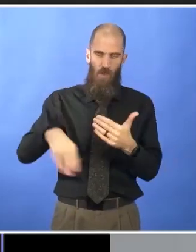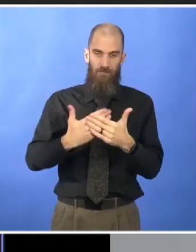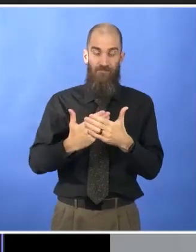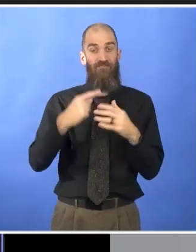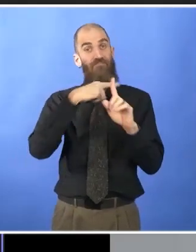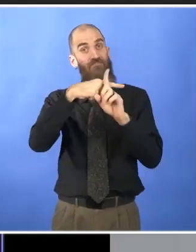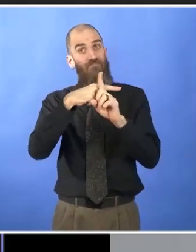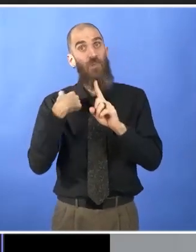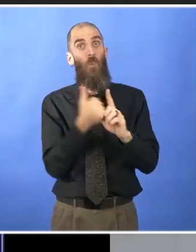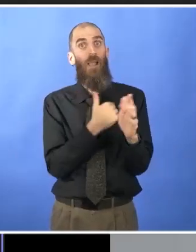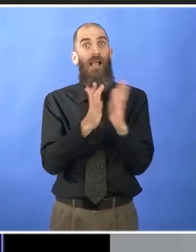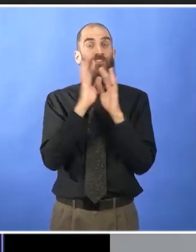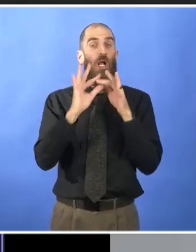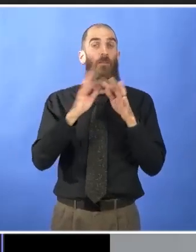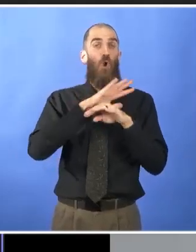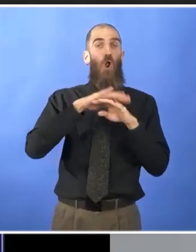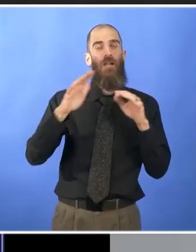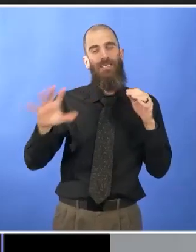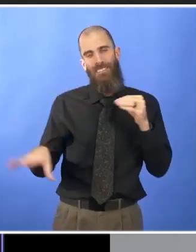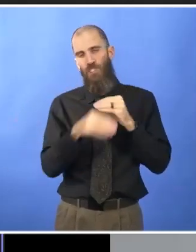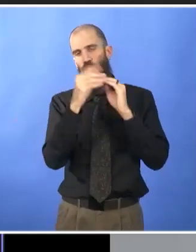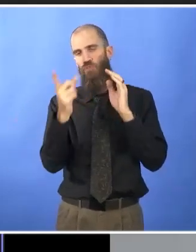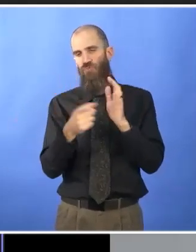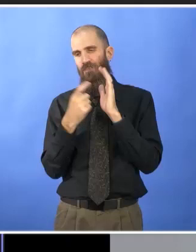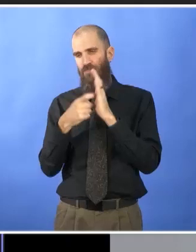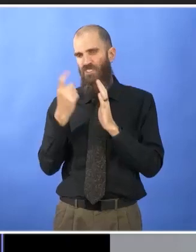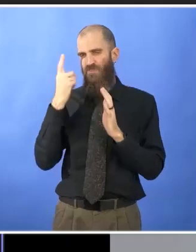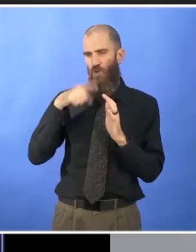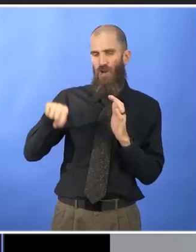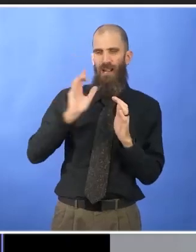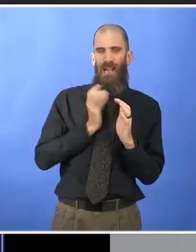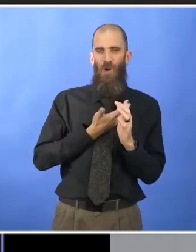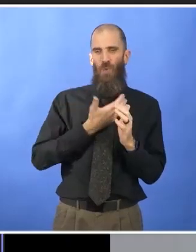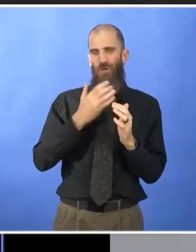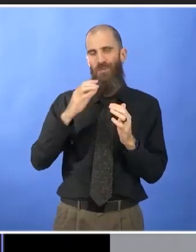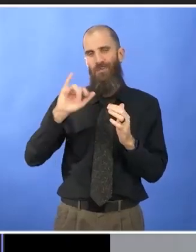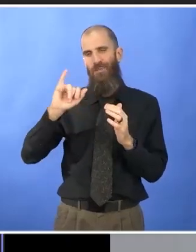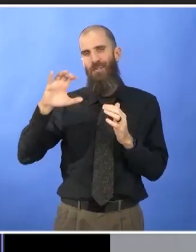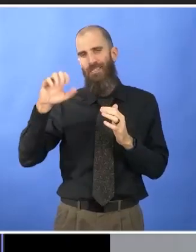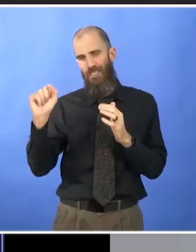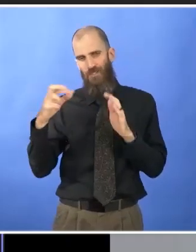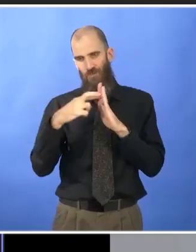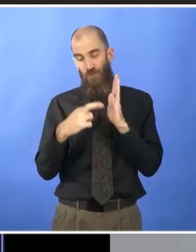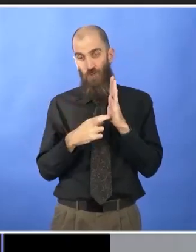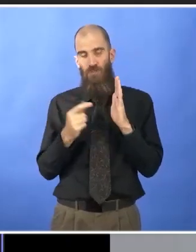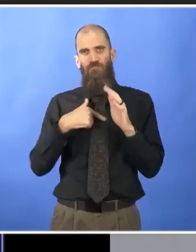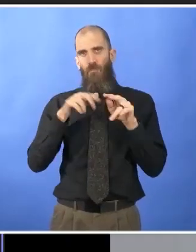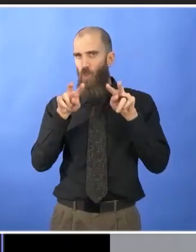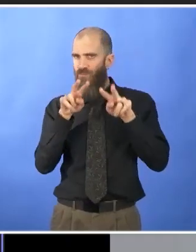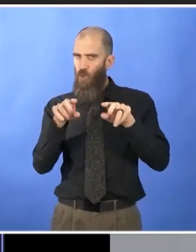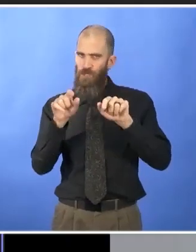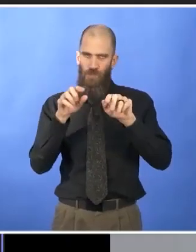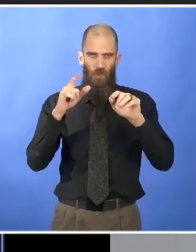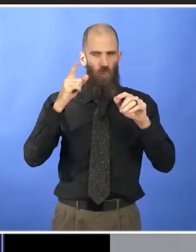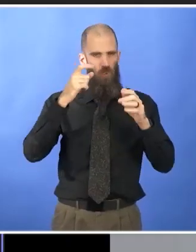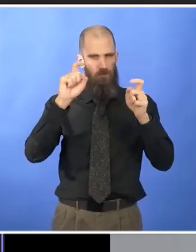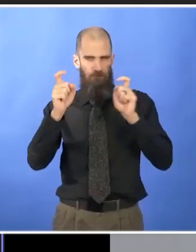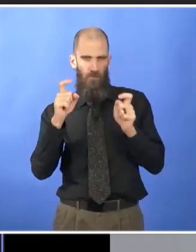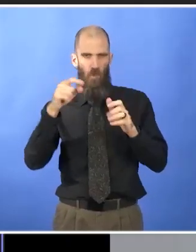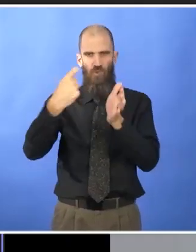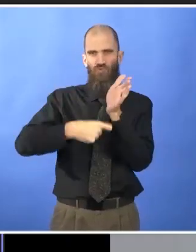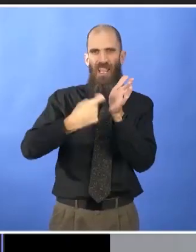POPULATION OF 50 OR MORE.